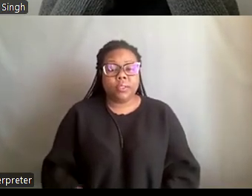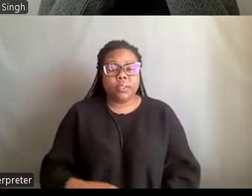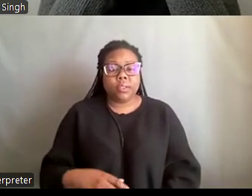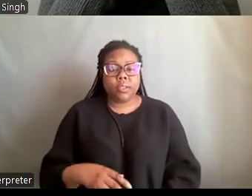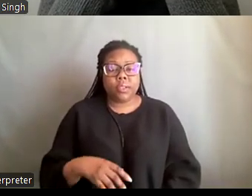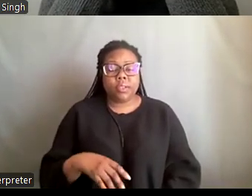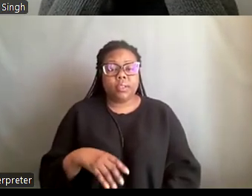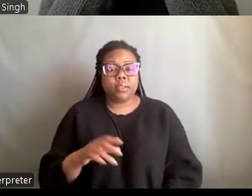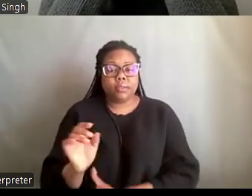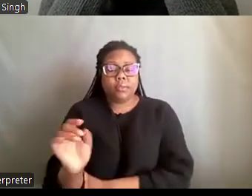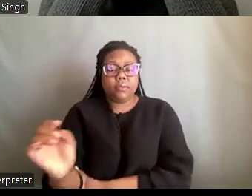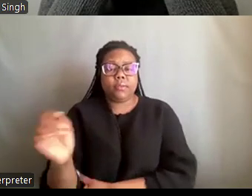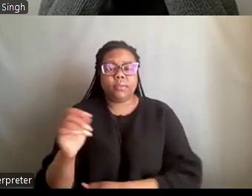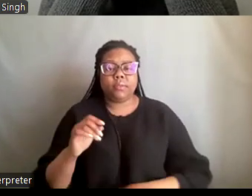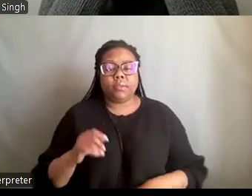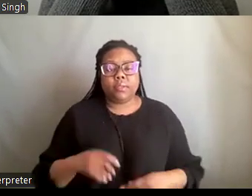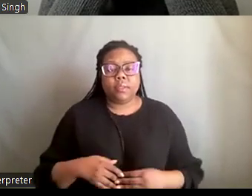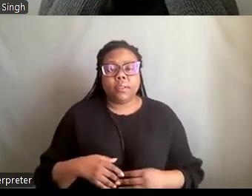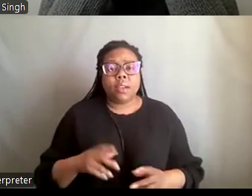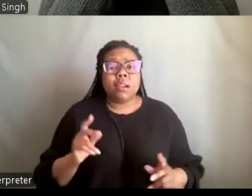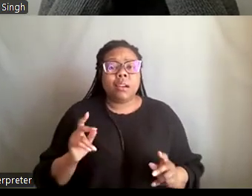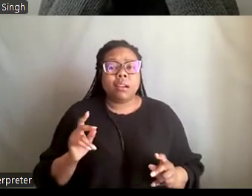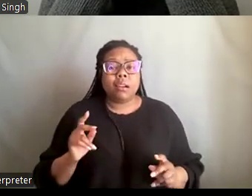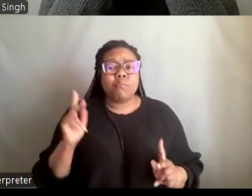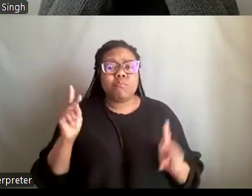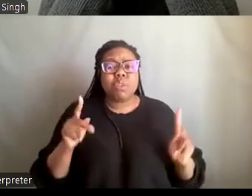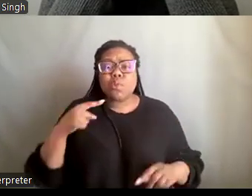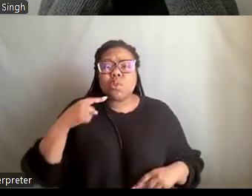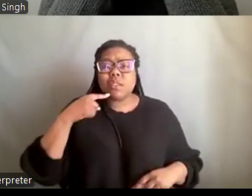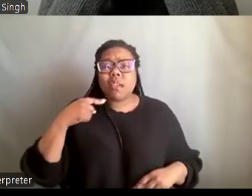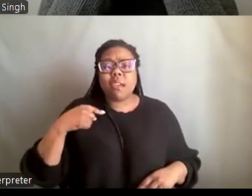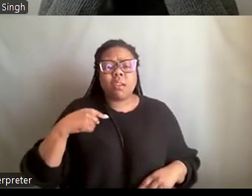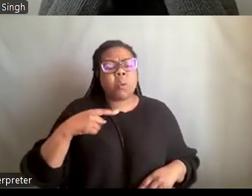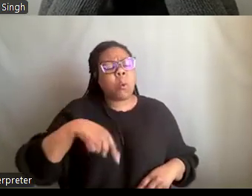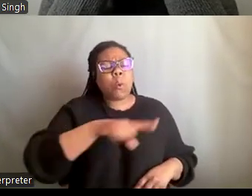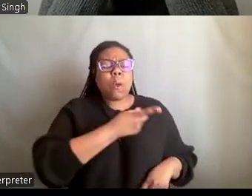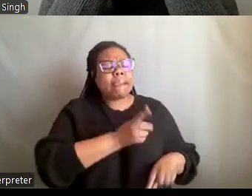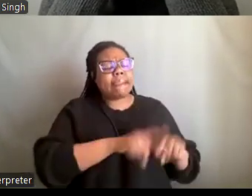It's that we're having the very ones of us who they said